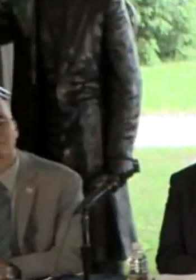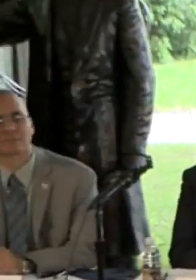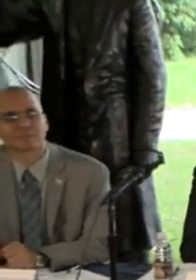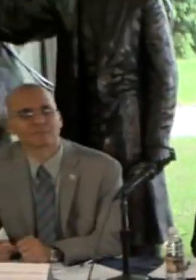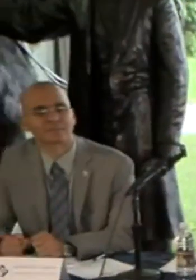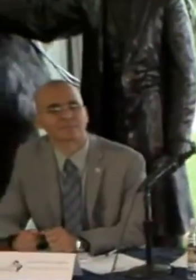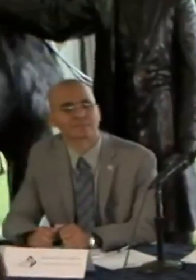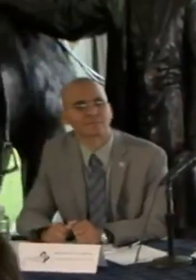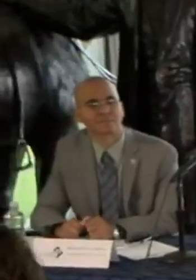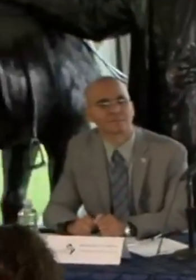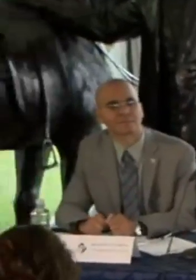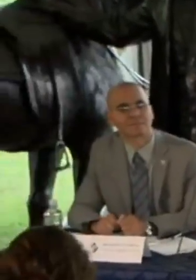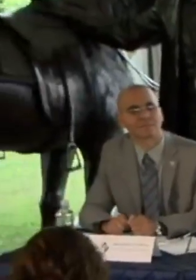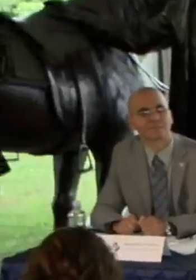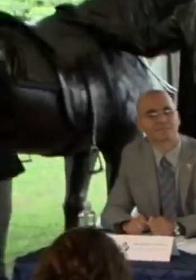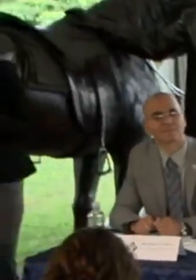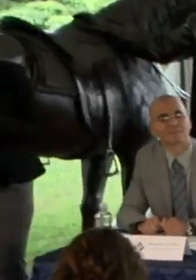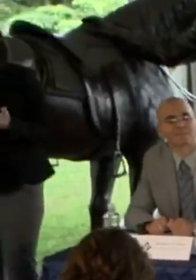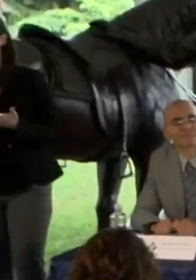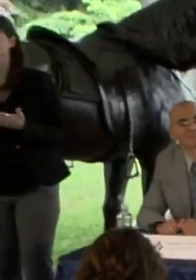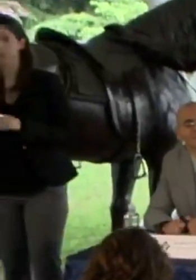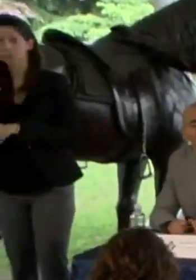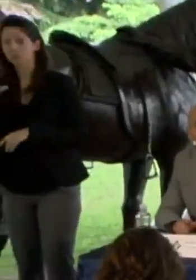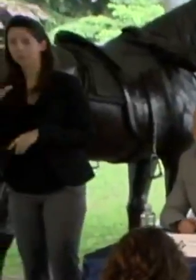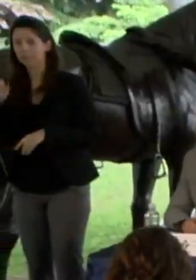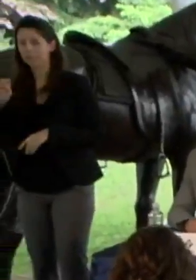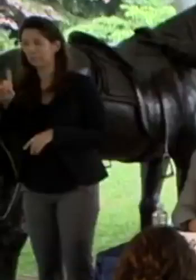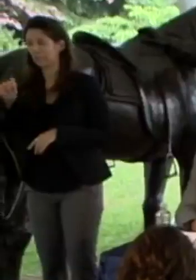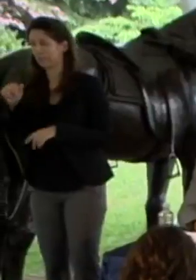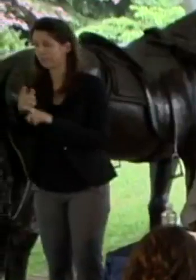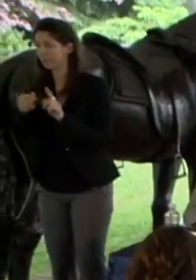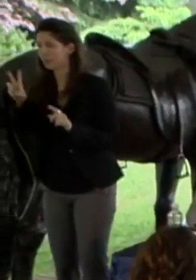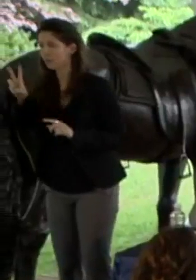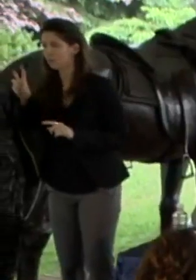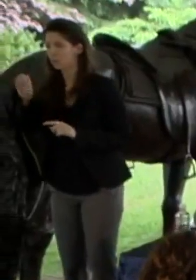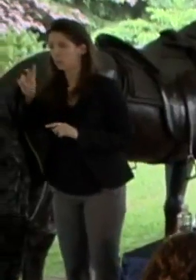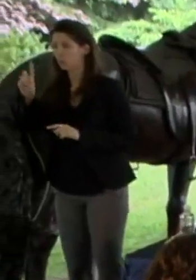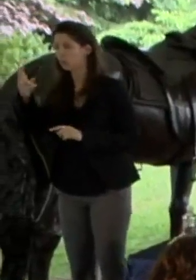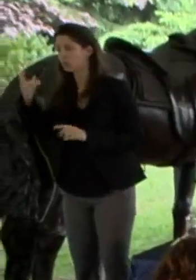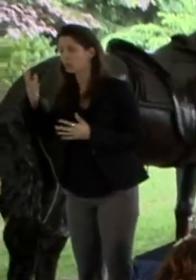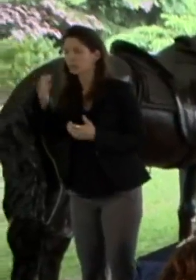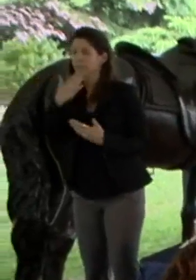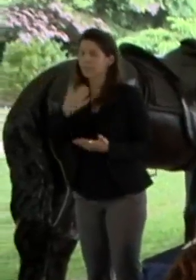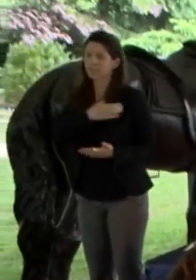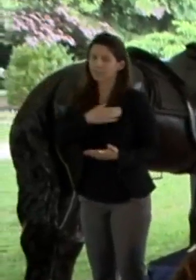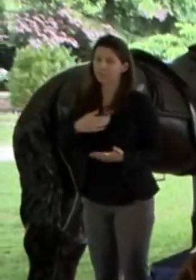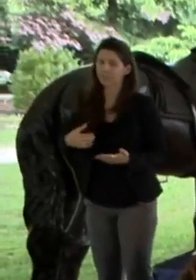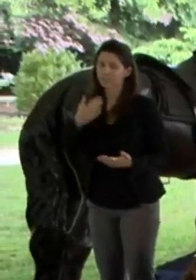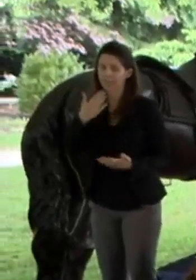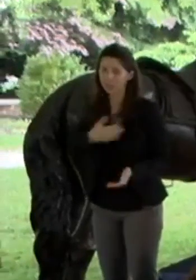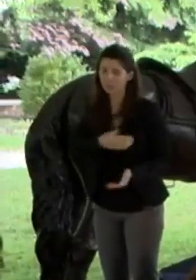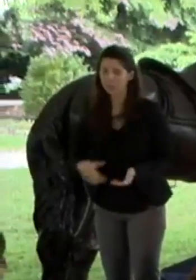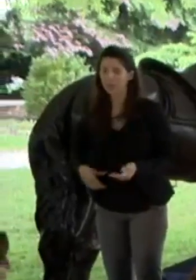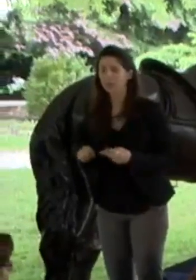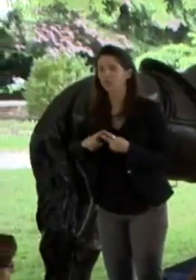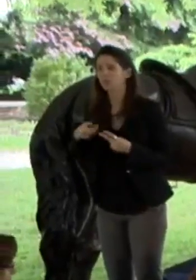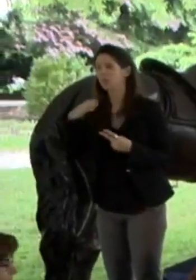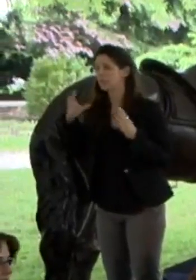DO. LINDA, ANOTHER ONE IN THE BACK? THANK YOU.